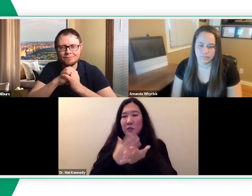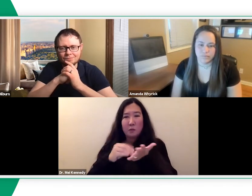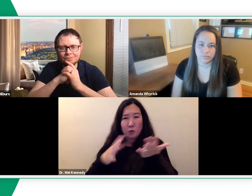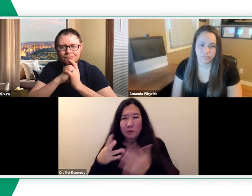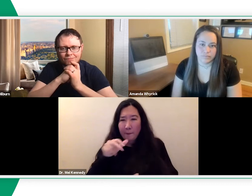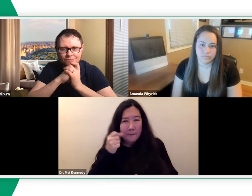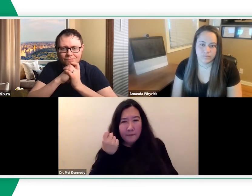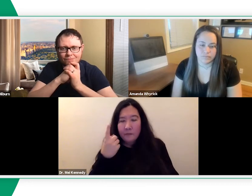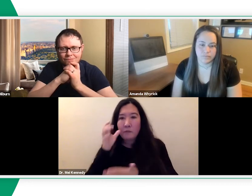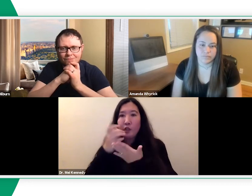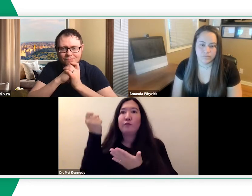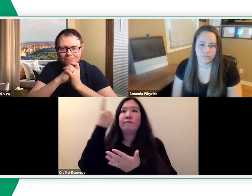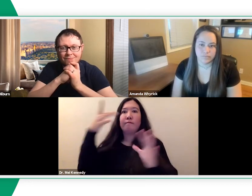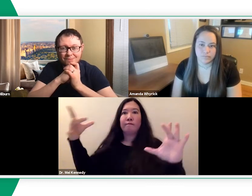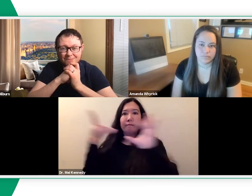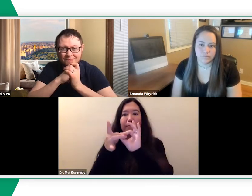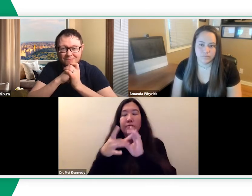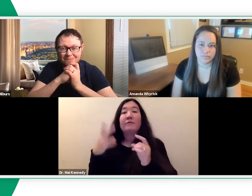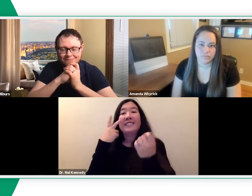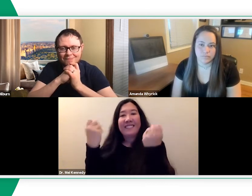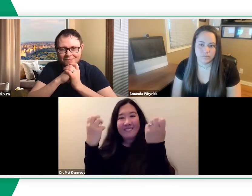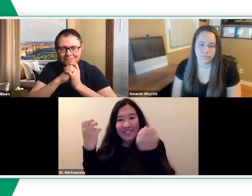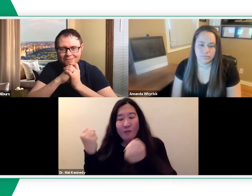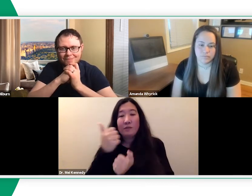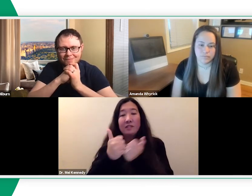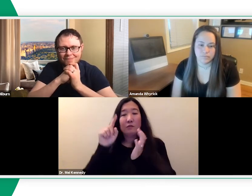there are pictorial examples or visual examples. Some